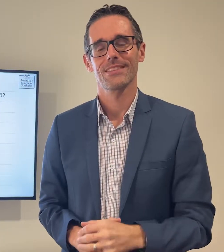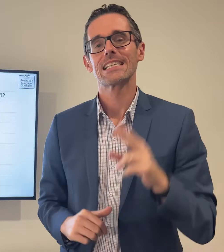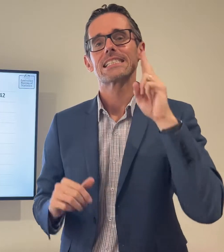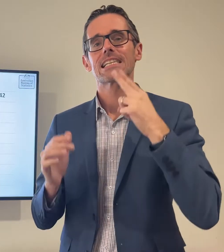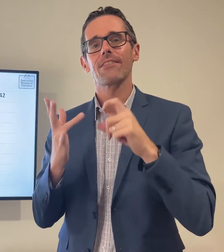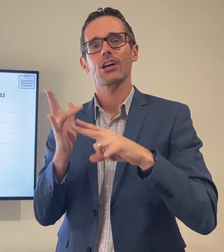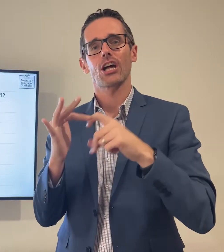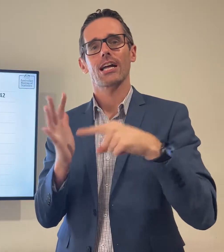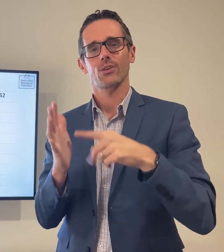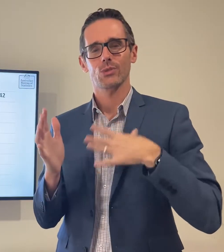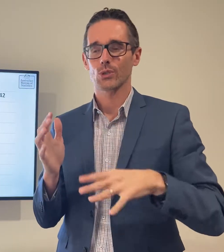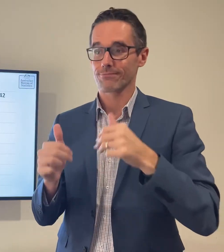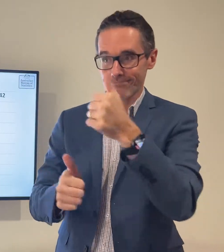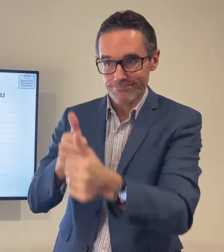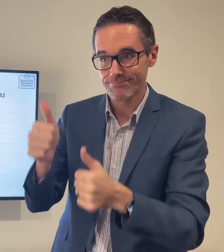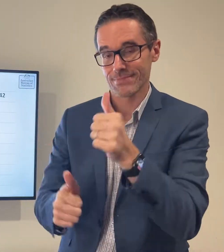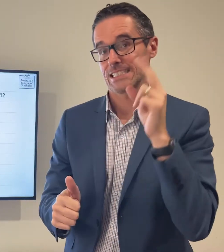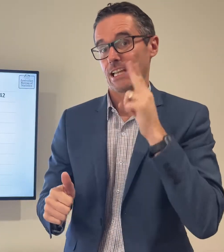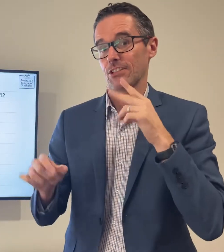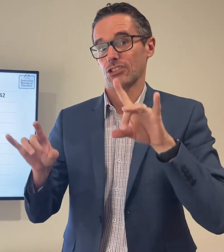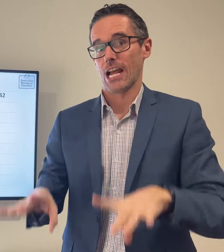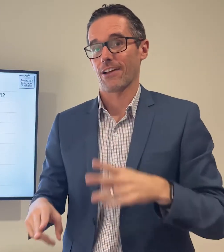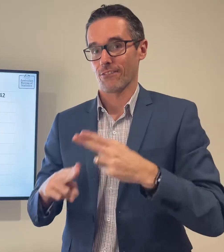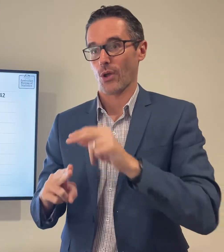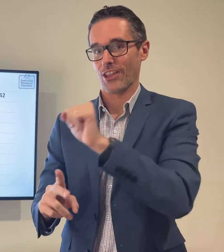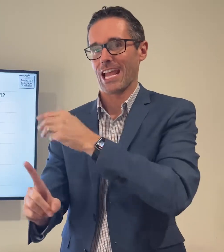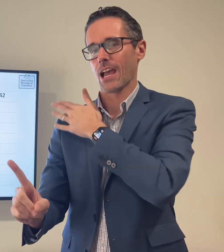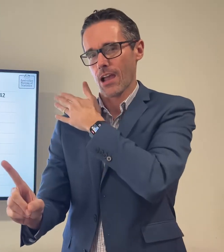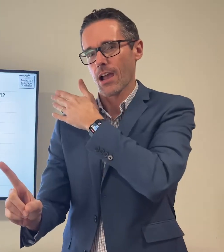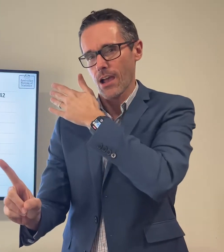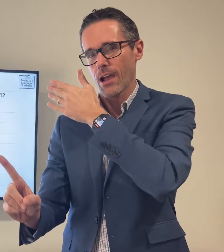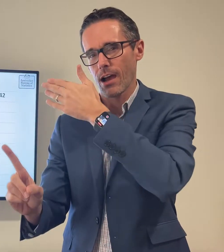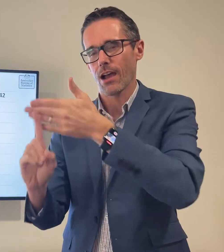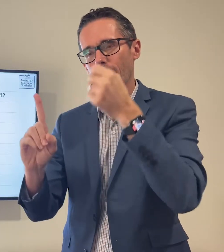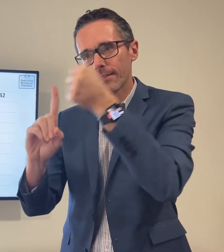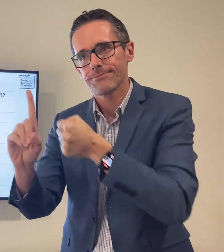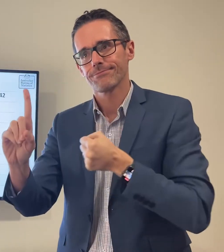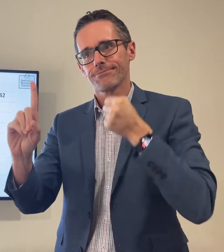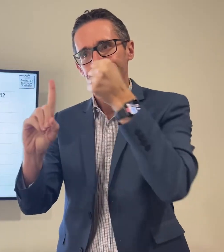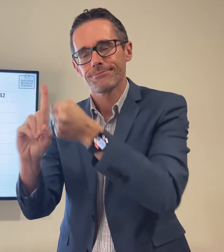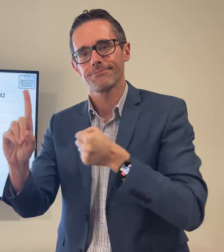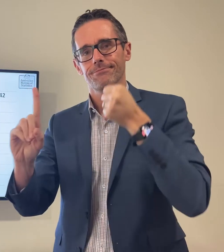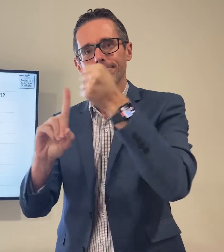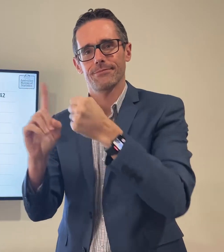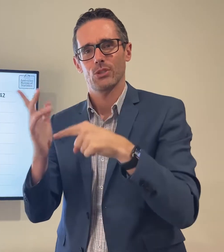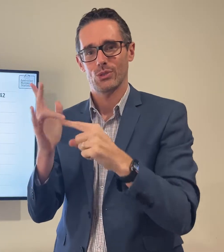Deaf Connect want to congratulate Deaf Australia for their ongoing lobbying to have the word